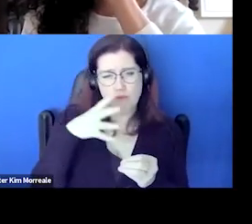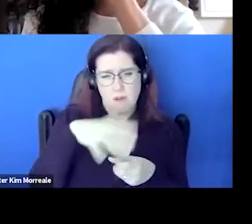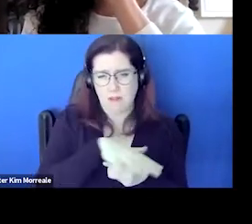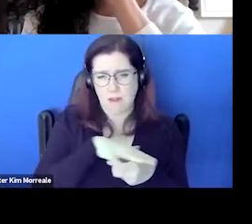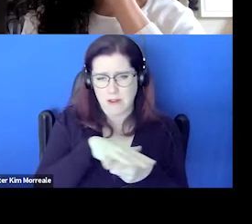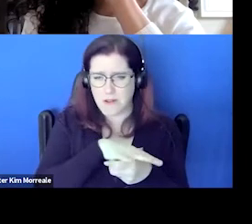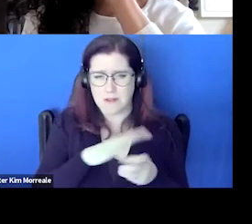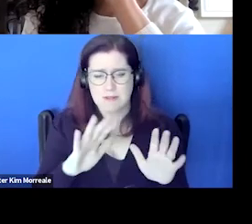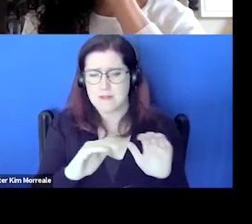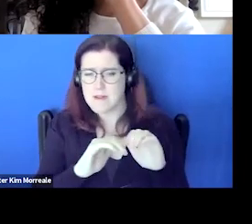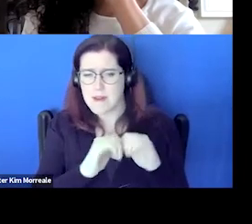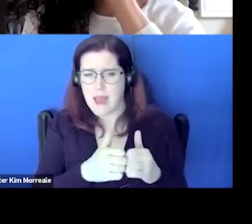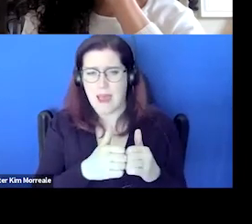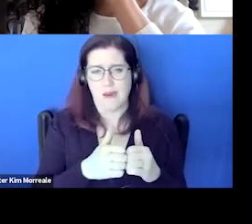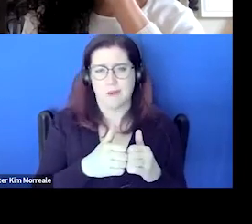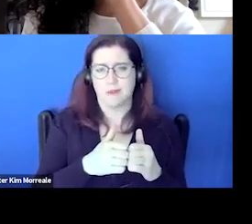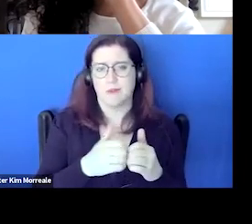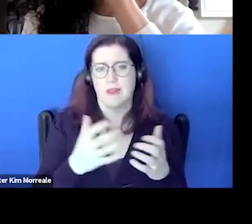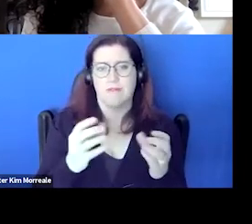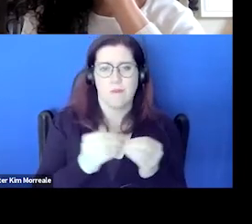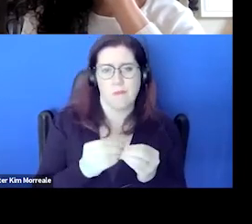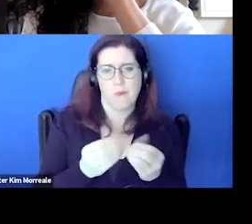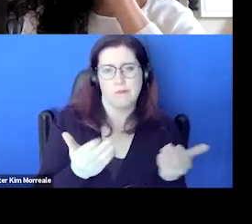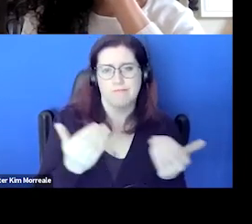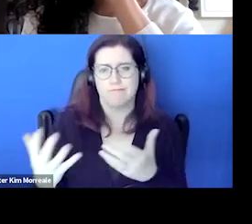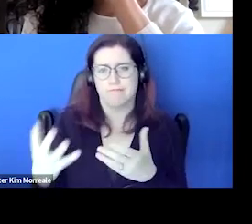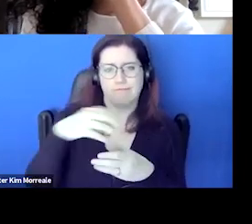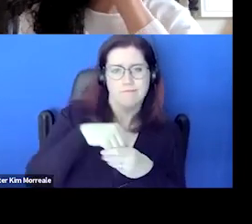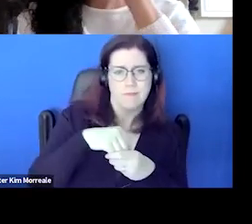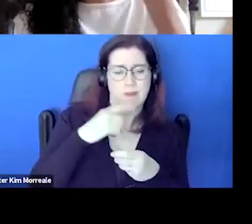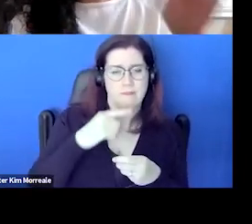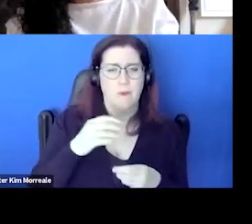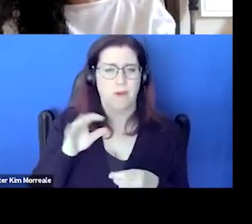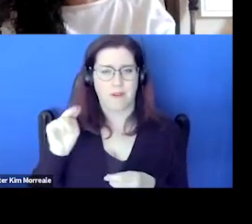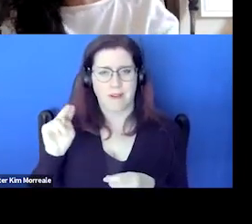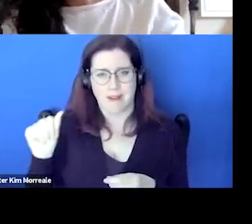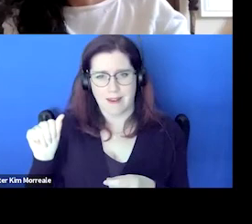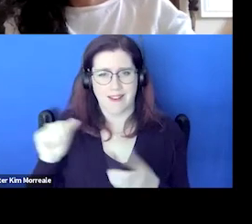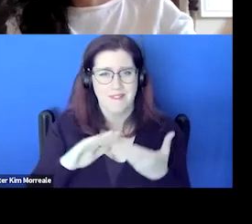how to get some buy-in in native communities? Kim.